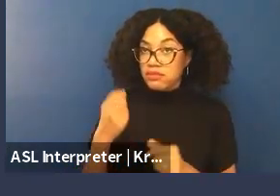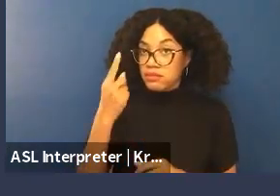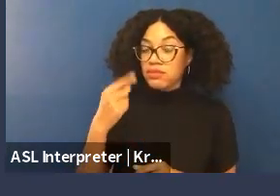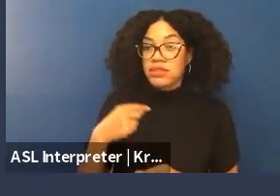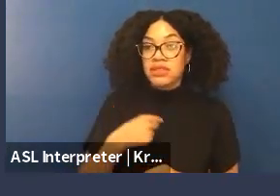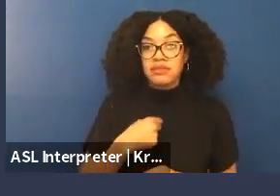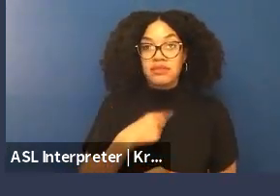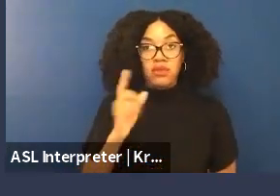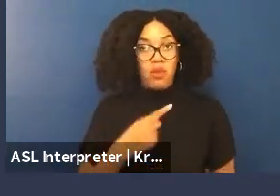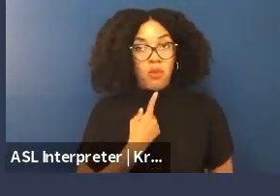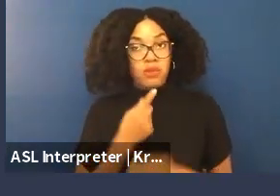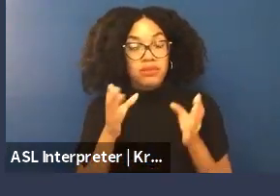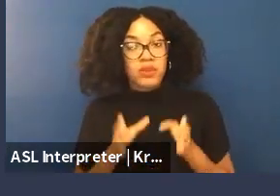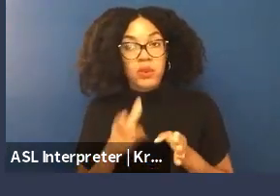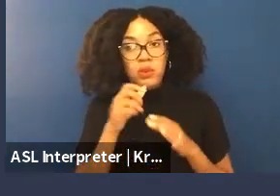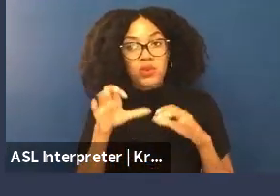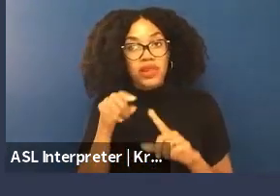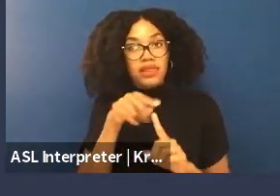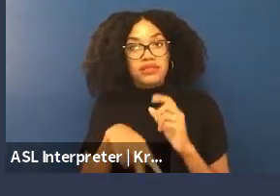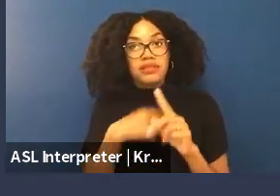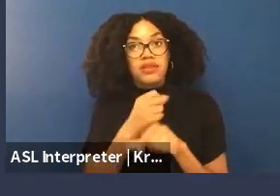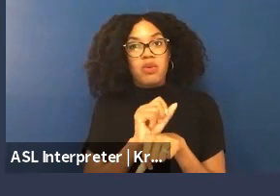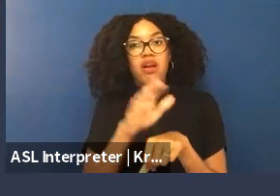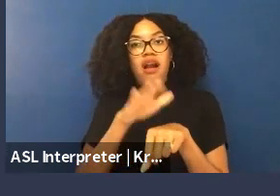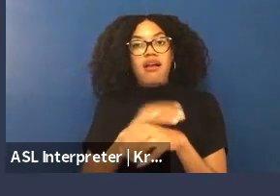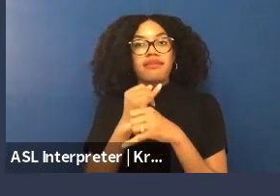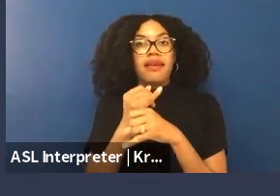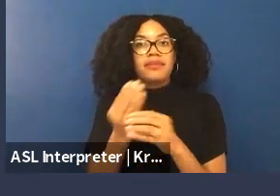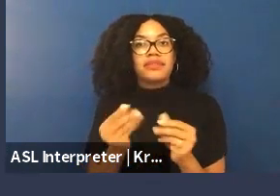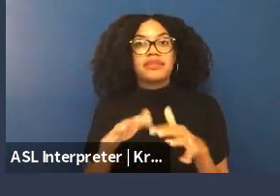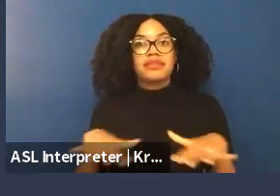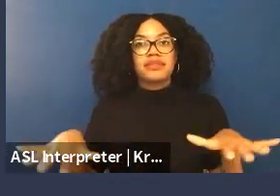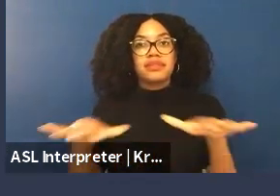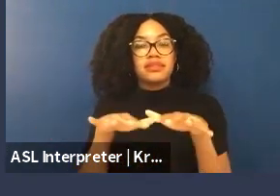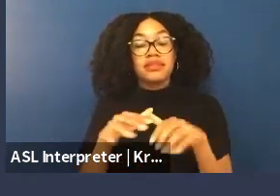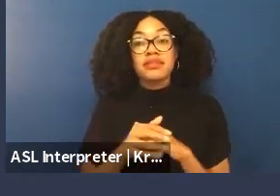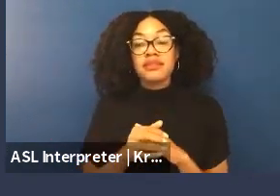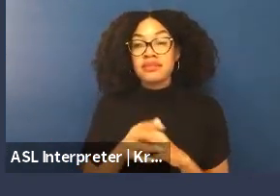who does this kind of work on campus. And so, it's been important for me to find collaborators